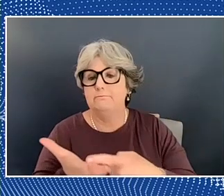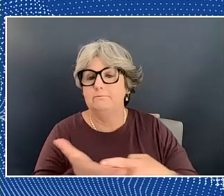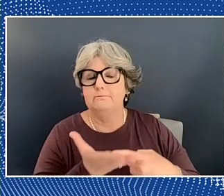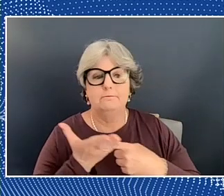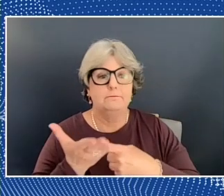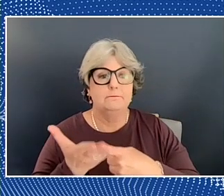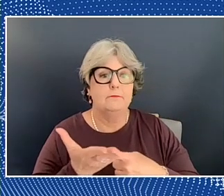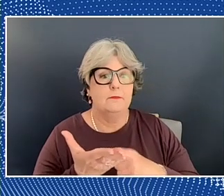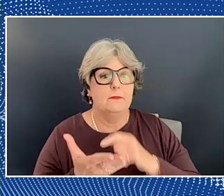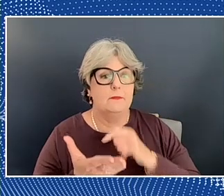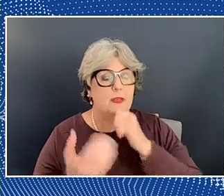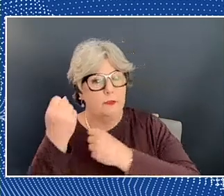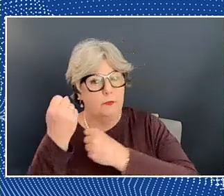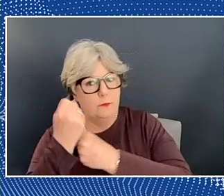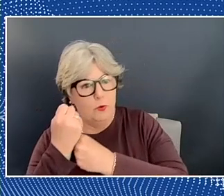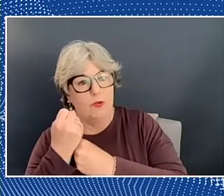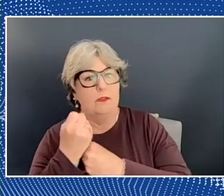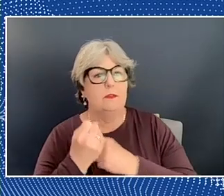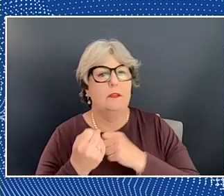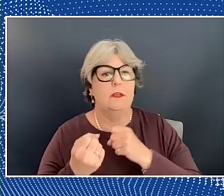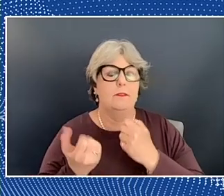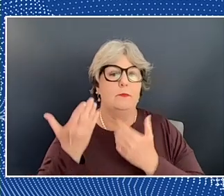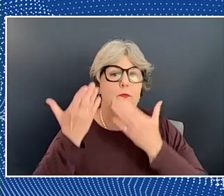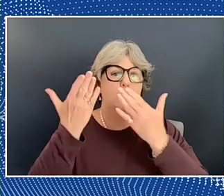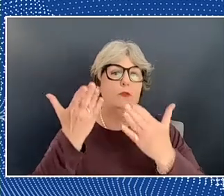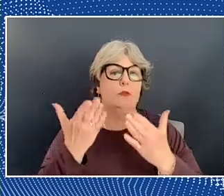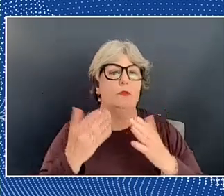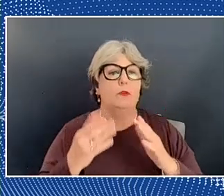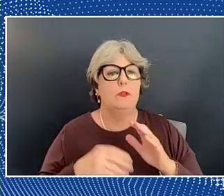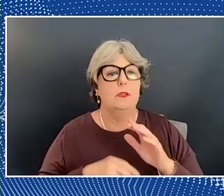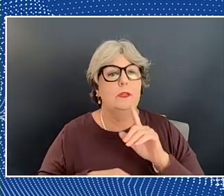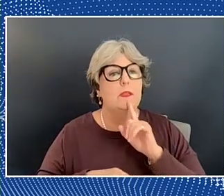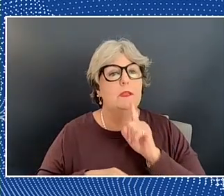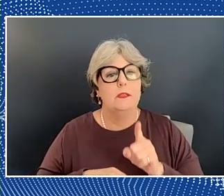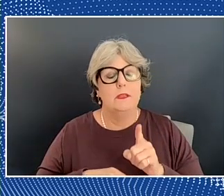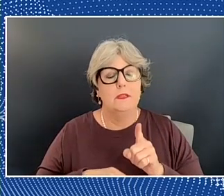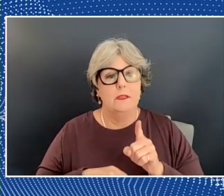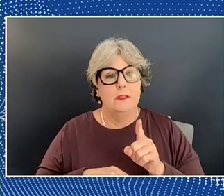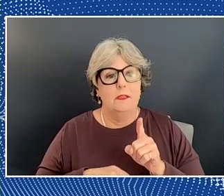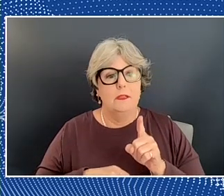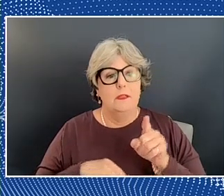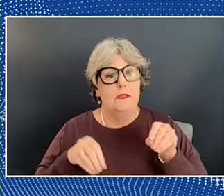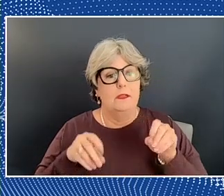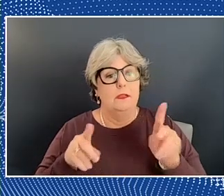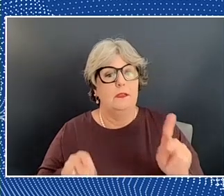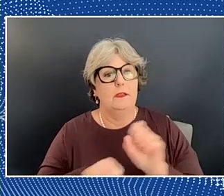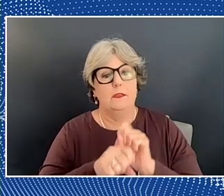of this proposed rule. It certainly is our privilege to work with you and work alongside you.